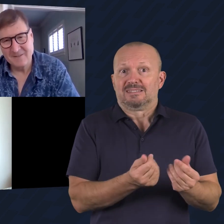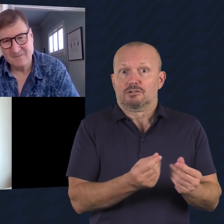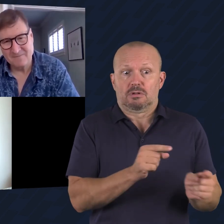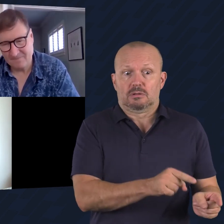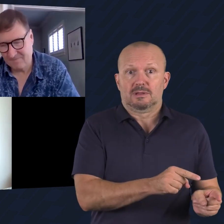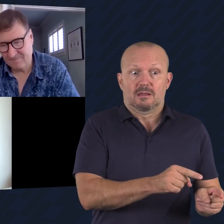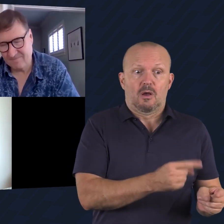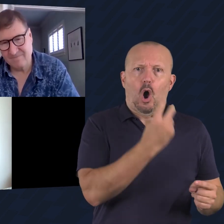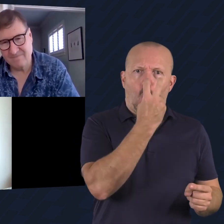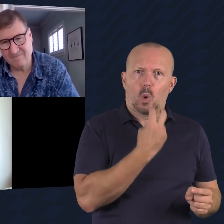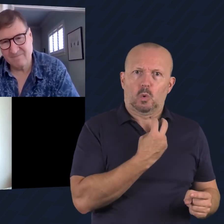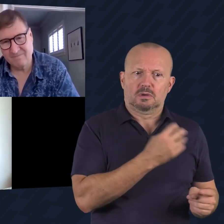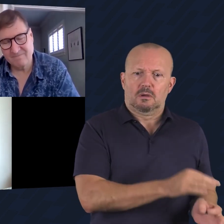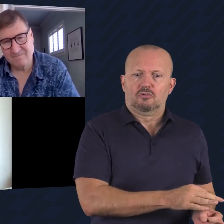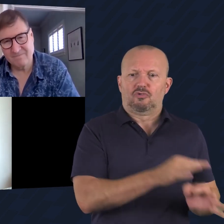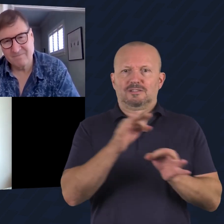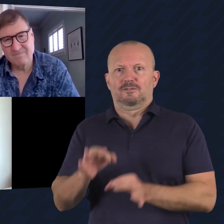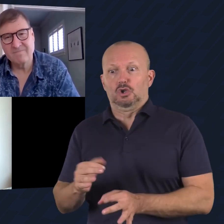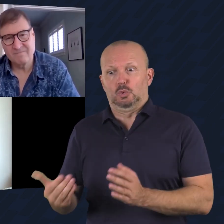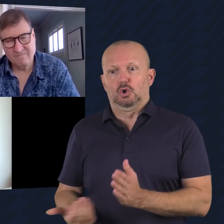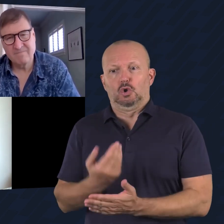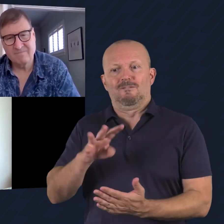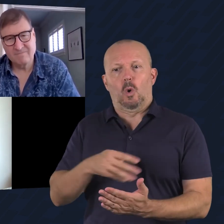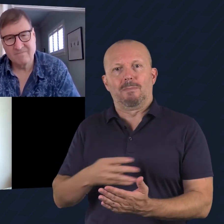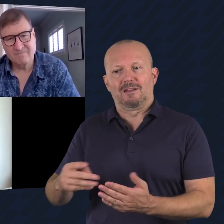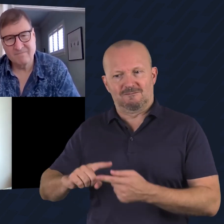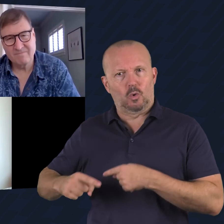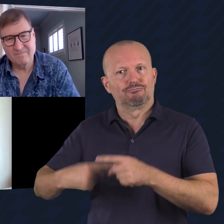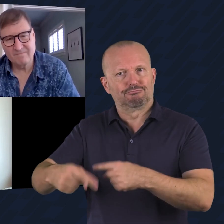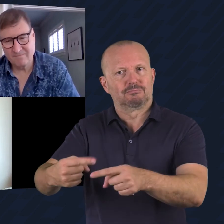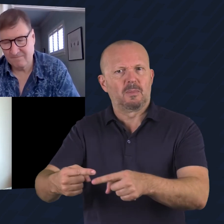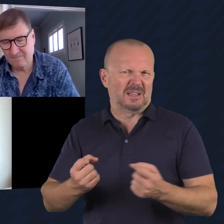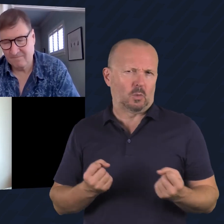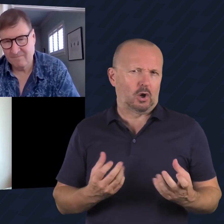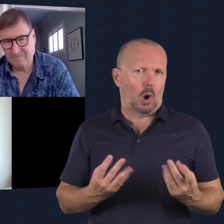Because, migration of materials into more contemporary or more stable